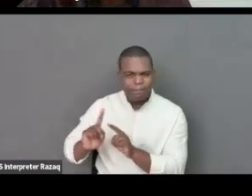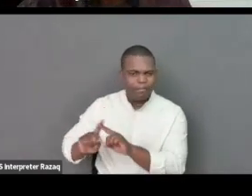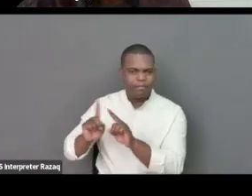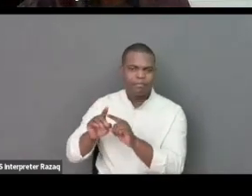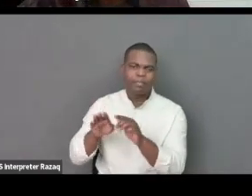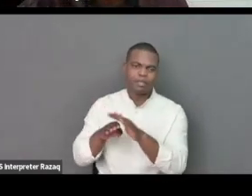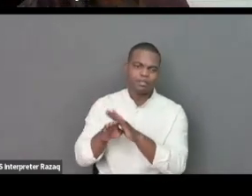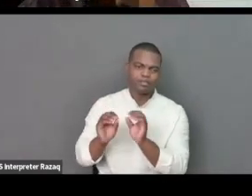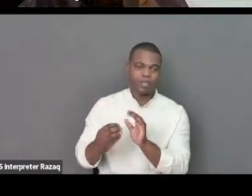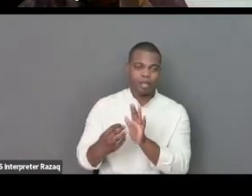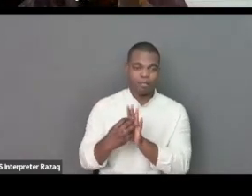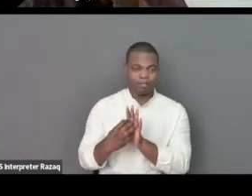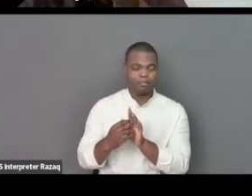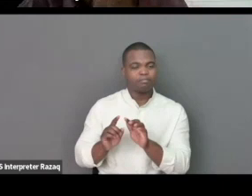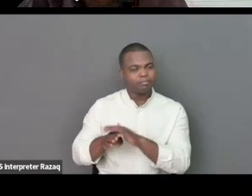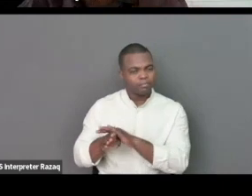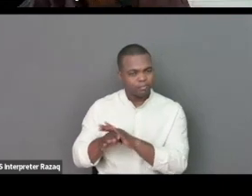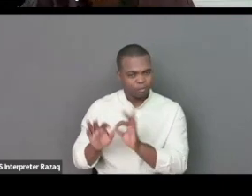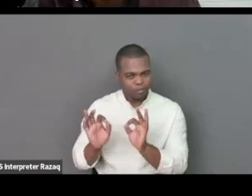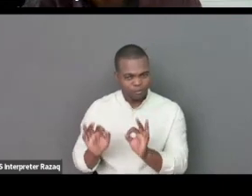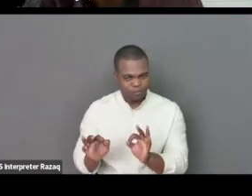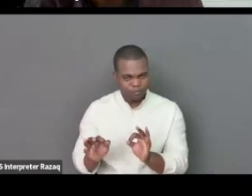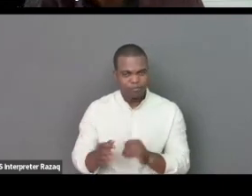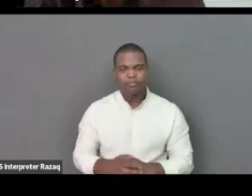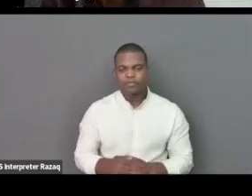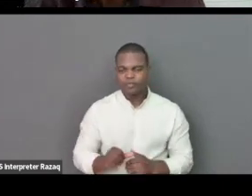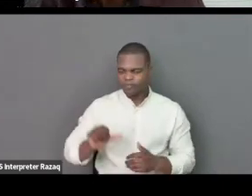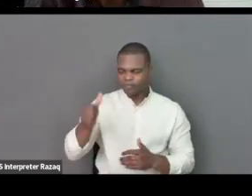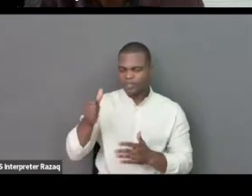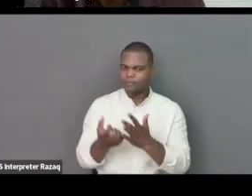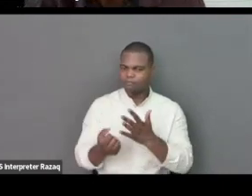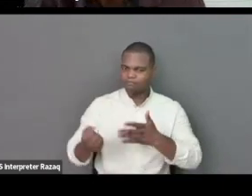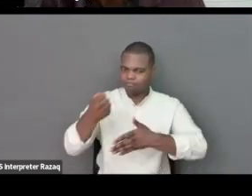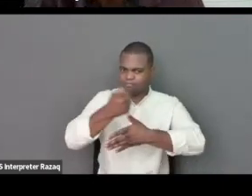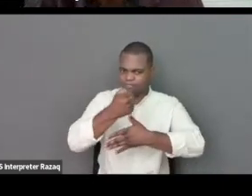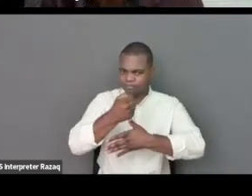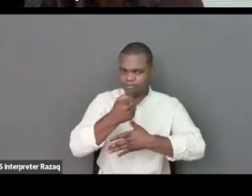they actually have a